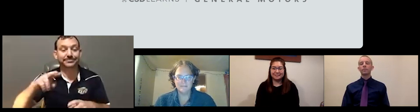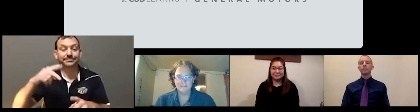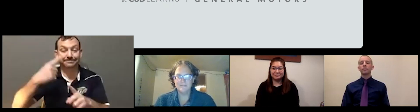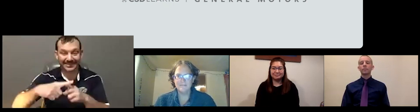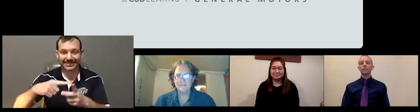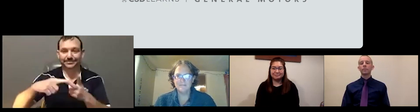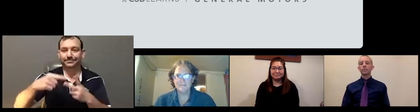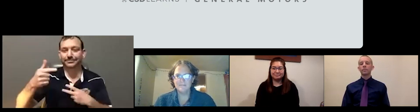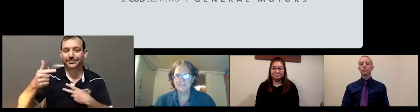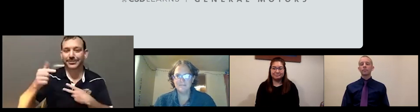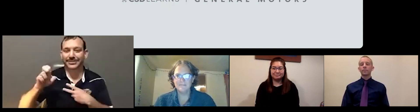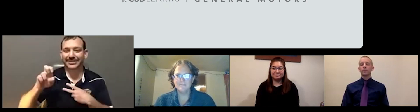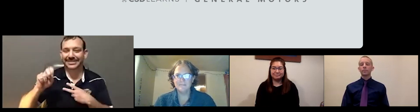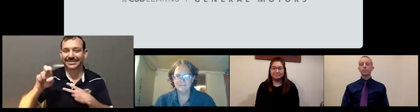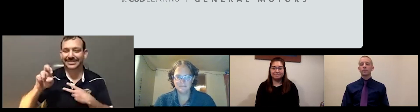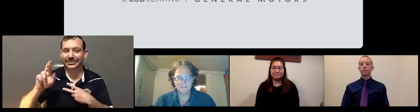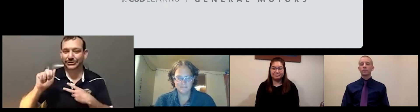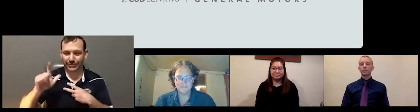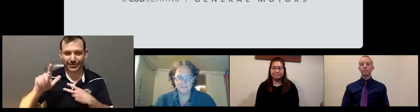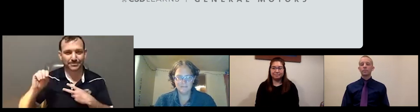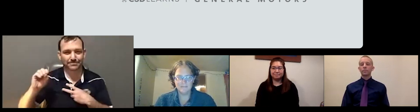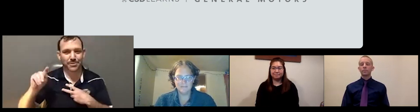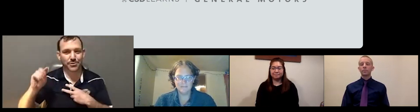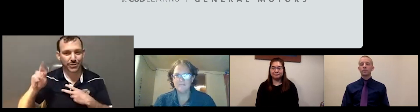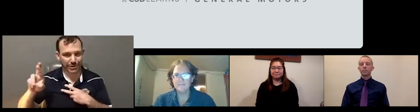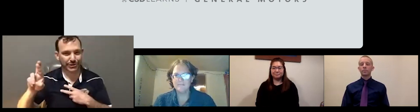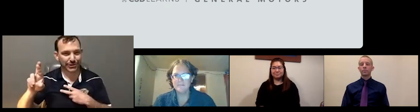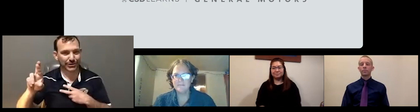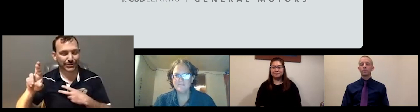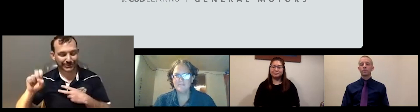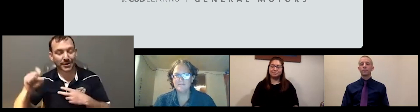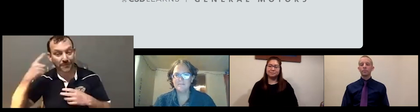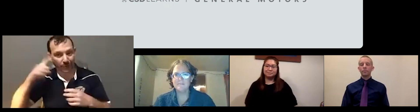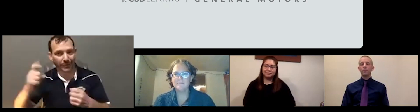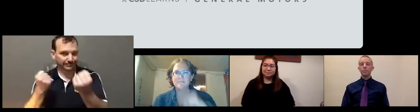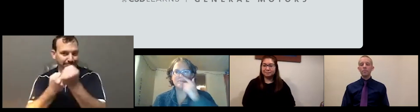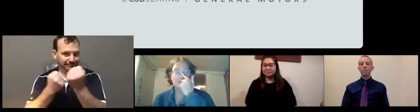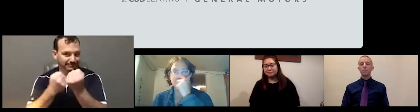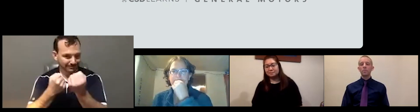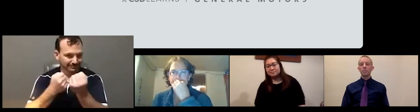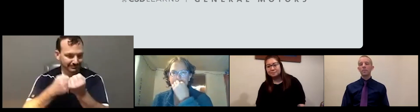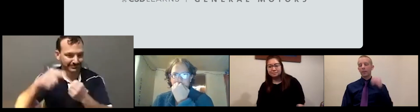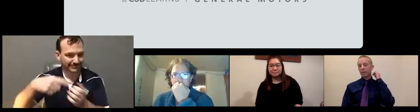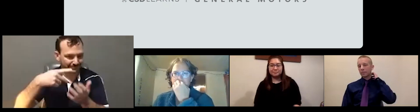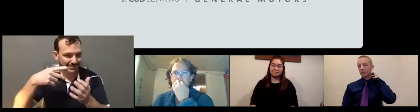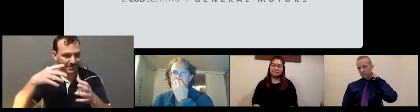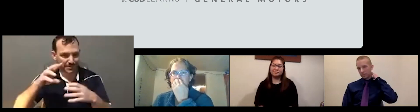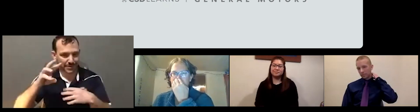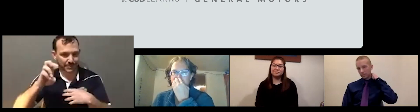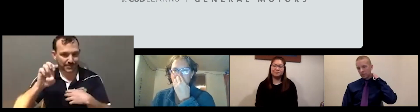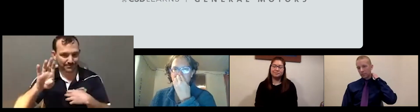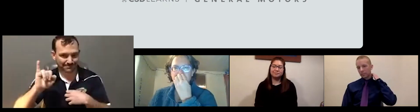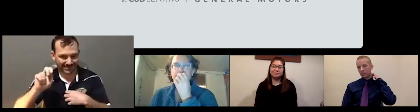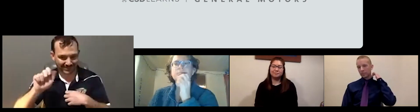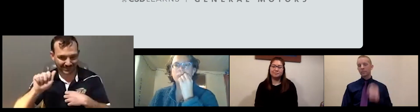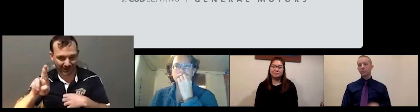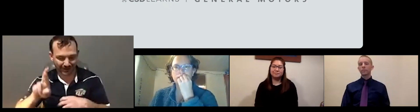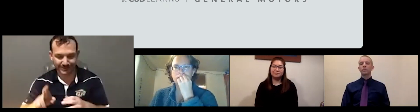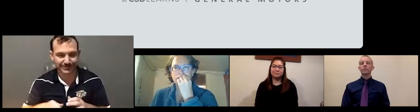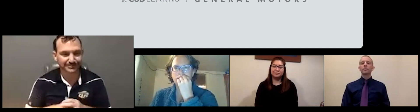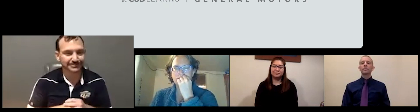plus General Motors for supporting this webinar.